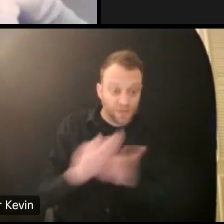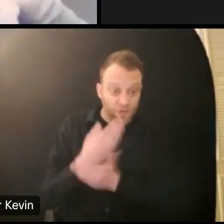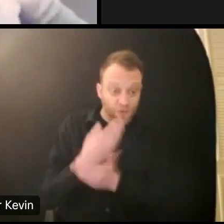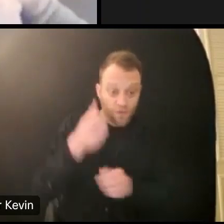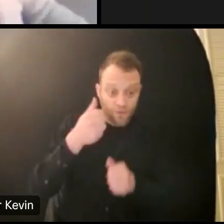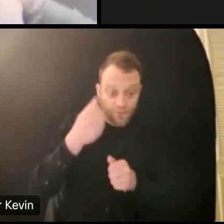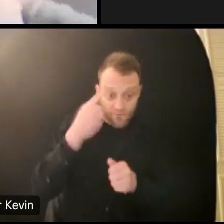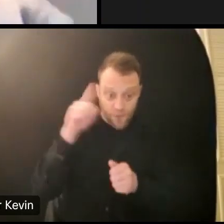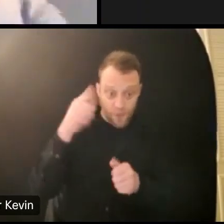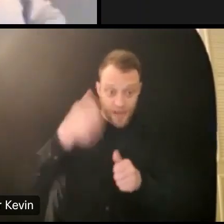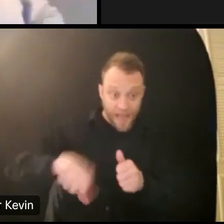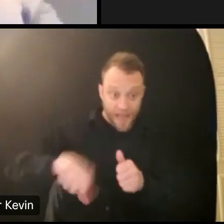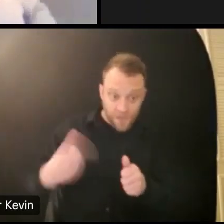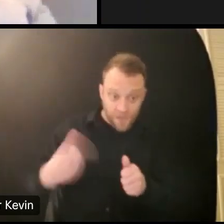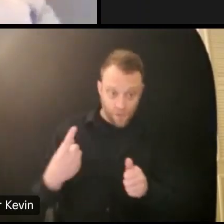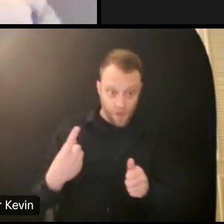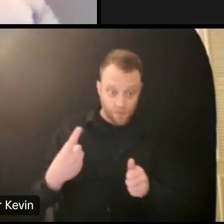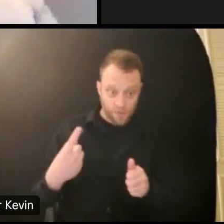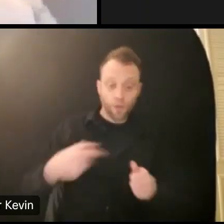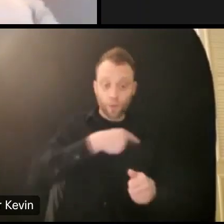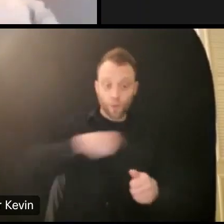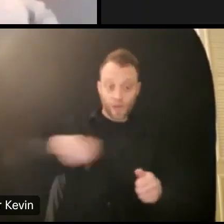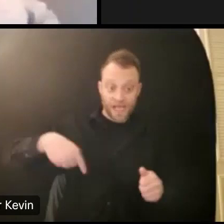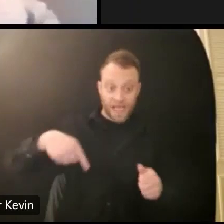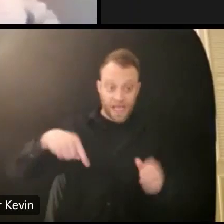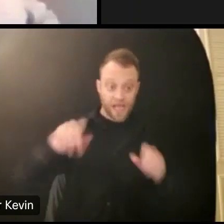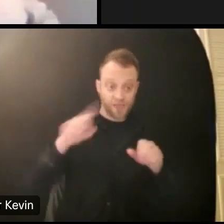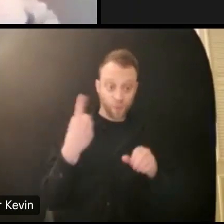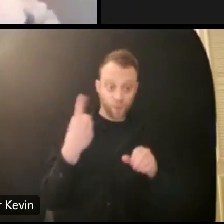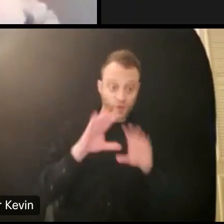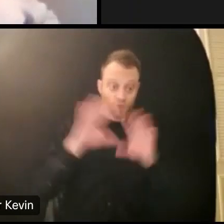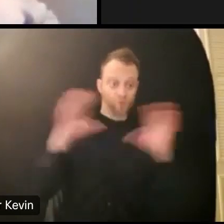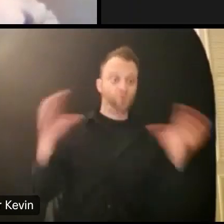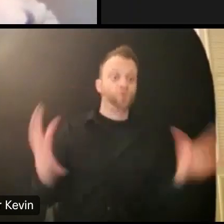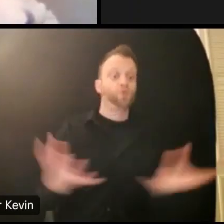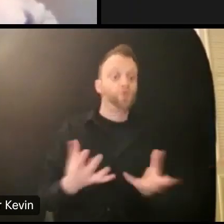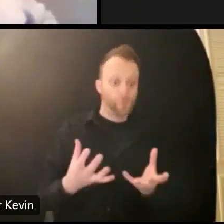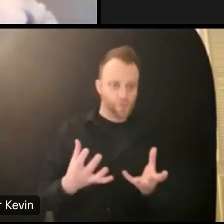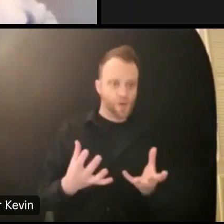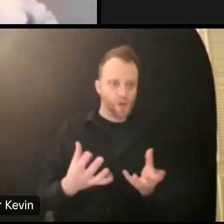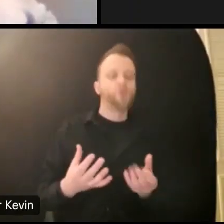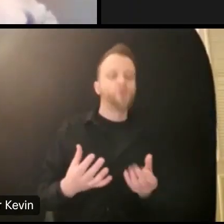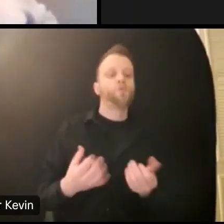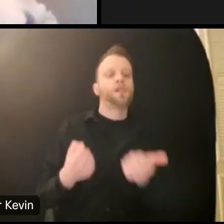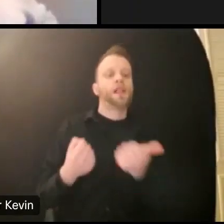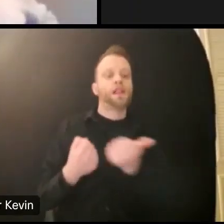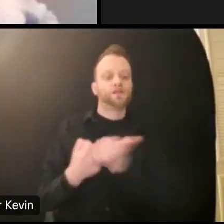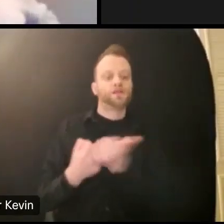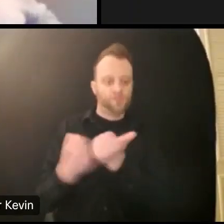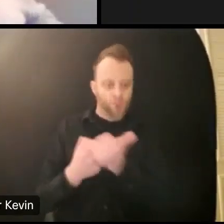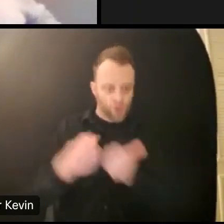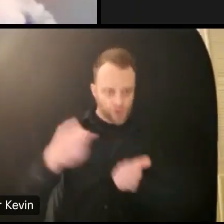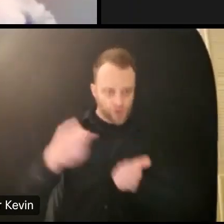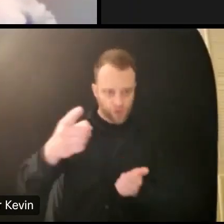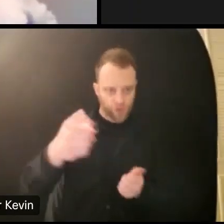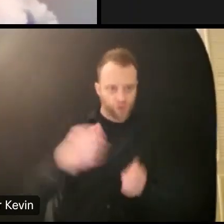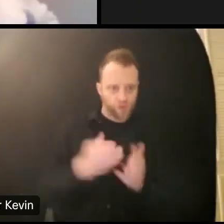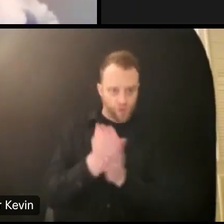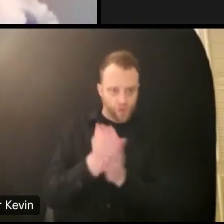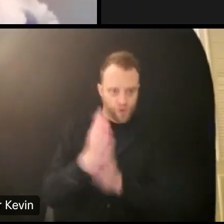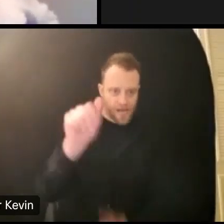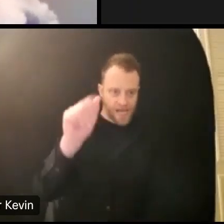do what we can to better understand ANC law for guidance to make sure that when you act you're